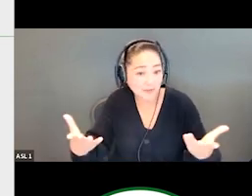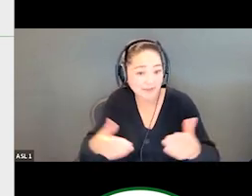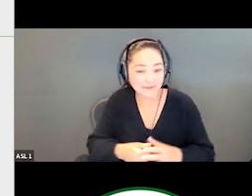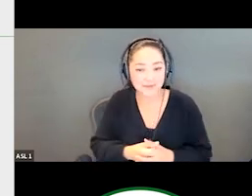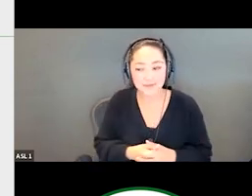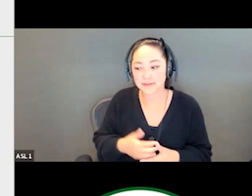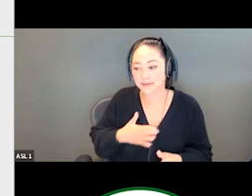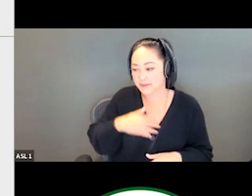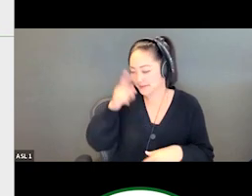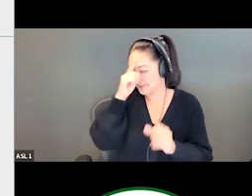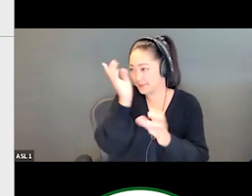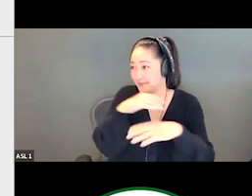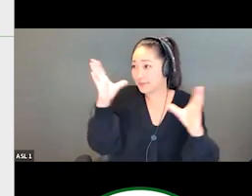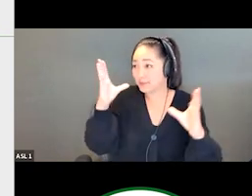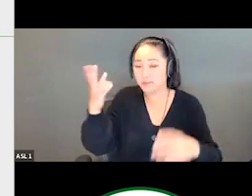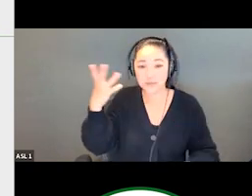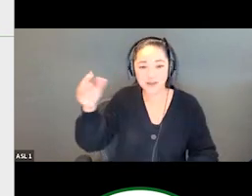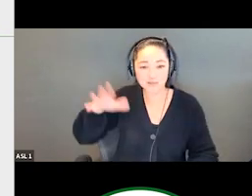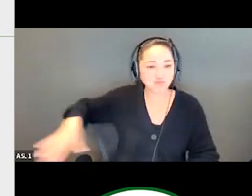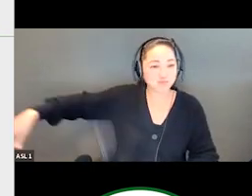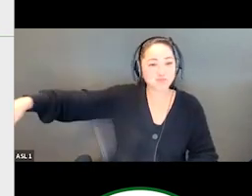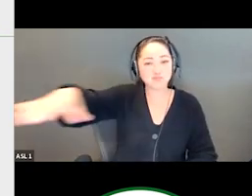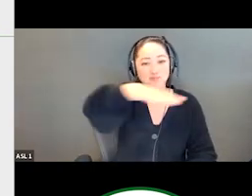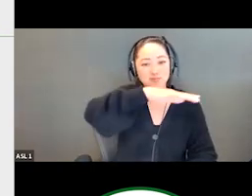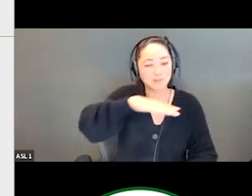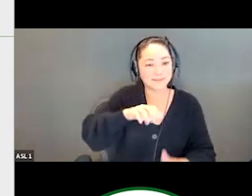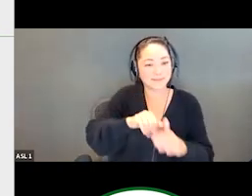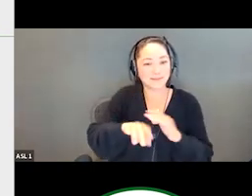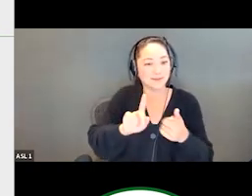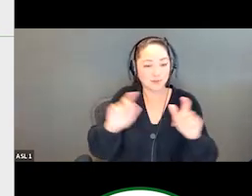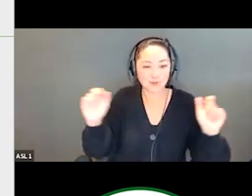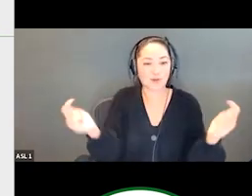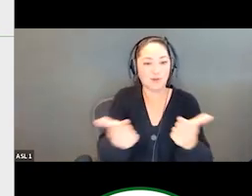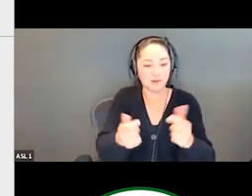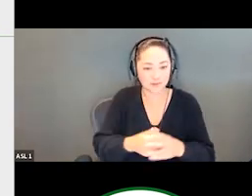that's accessible to everyone, a world where outdoor adventures and experiences aren't